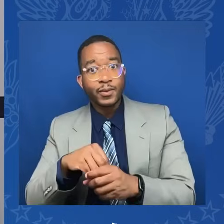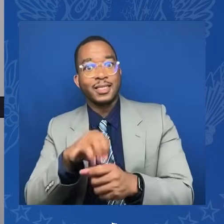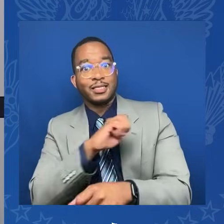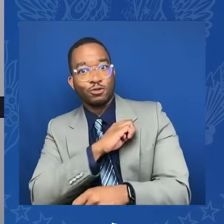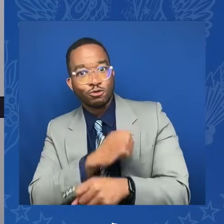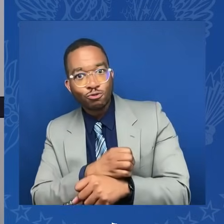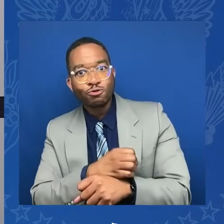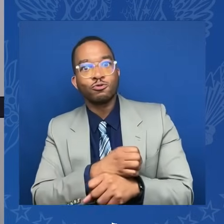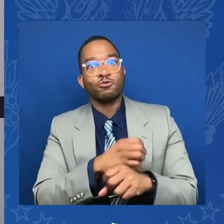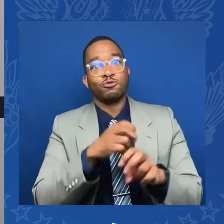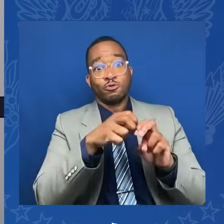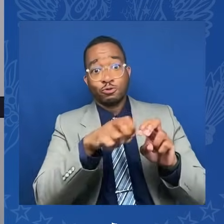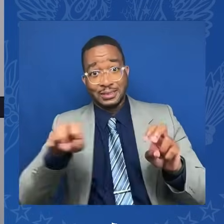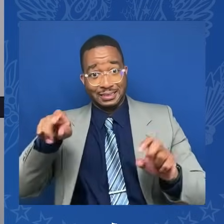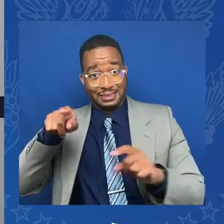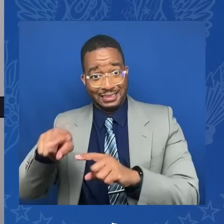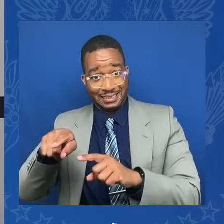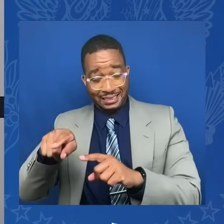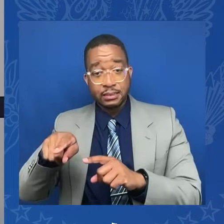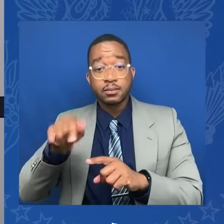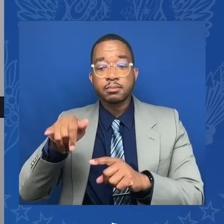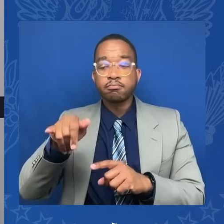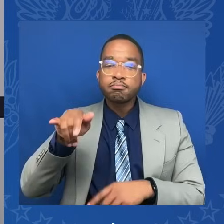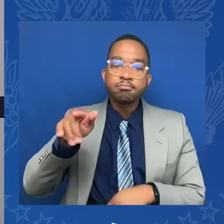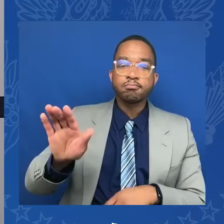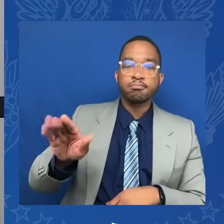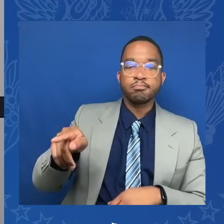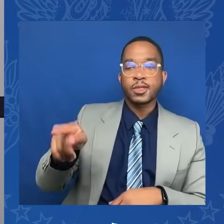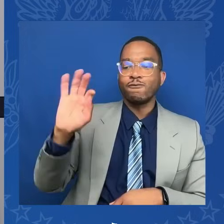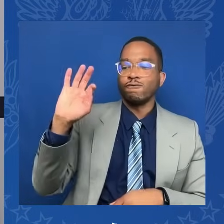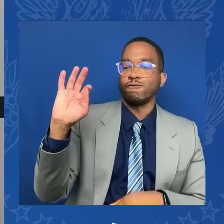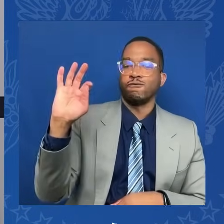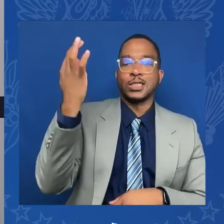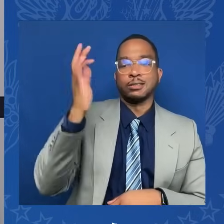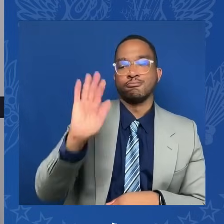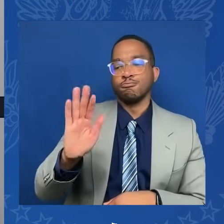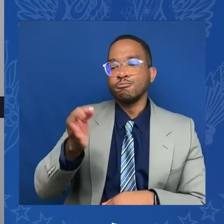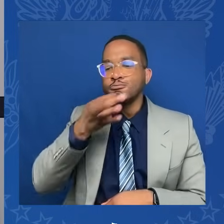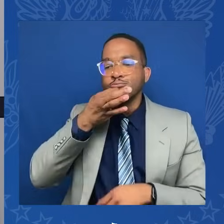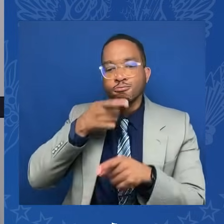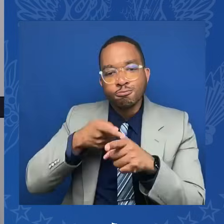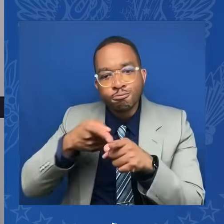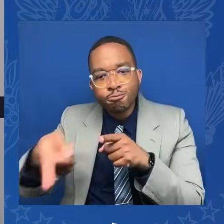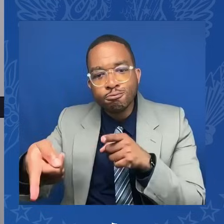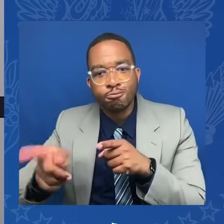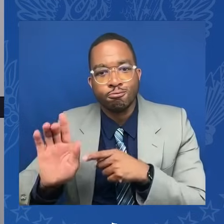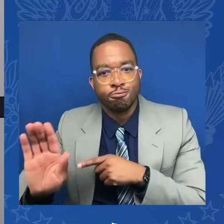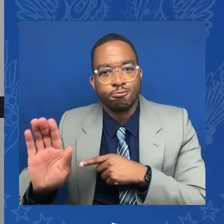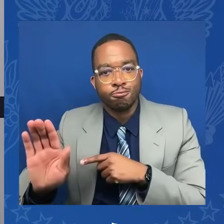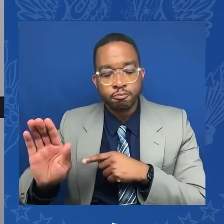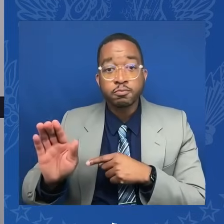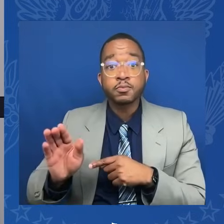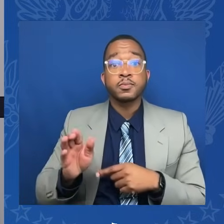I would also like to signal the importance of American investors in France. There was the Choose France Summit in France.